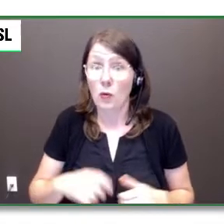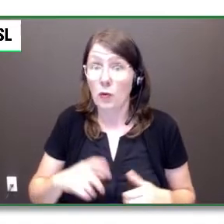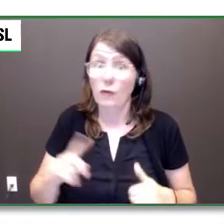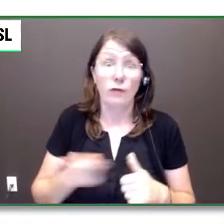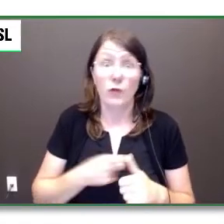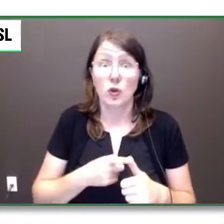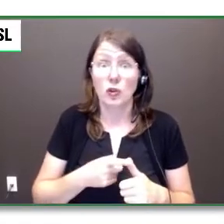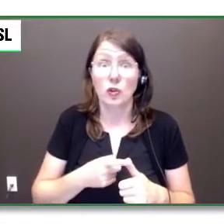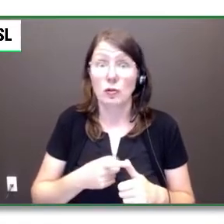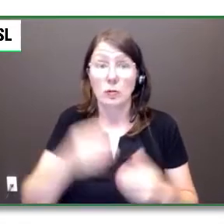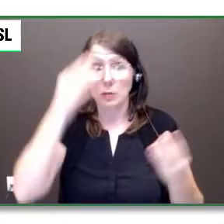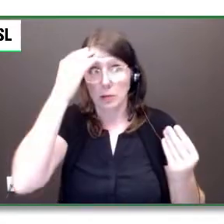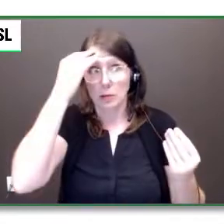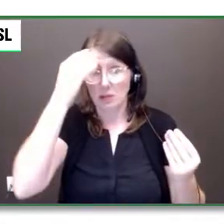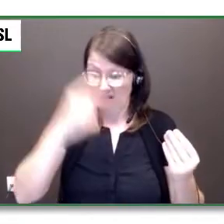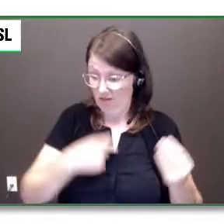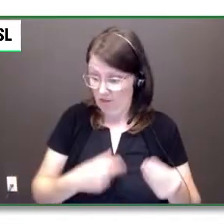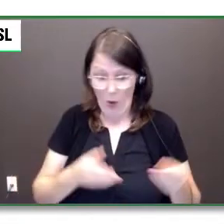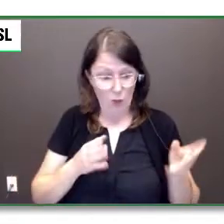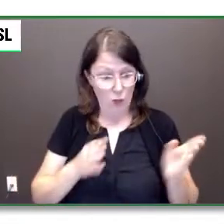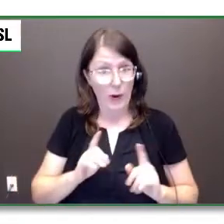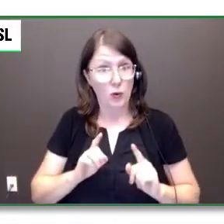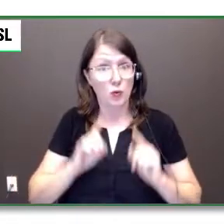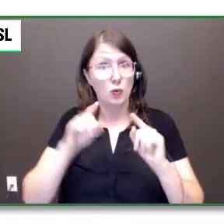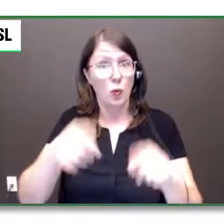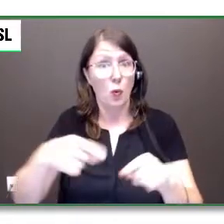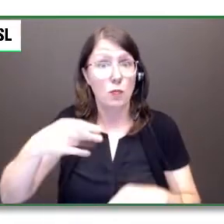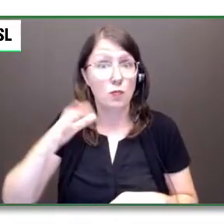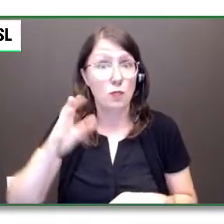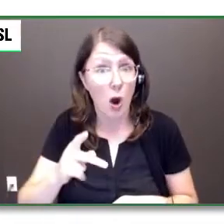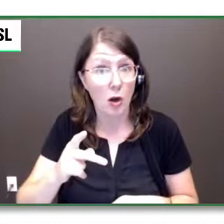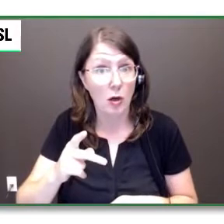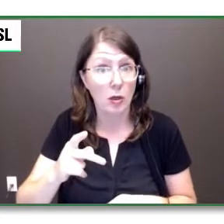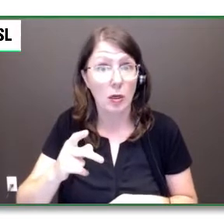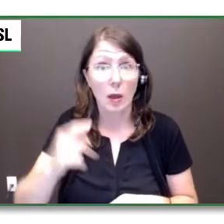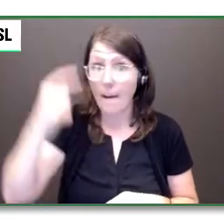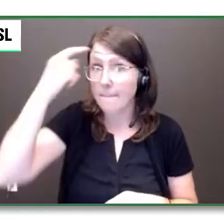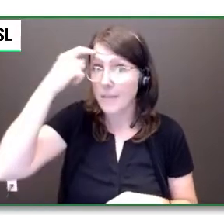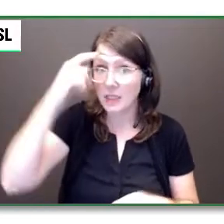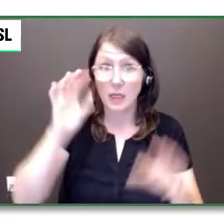Is my mobility device in a proper working order? And maybe what do I need